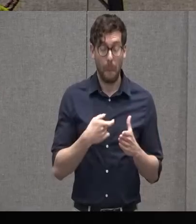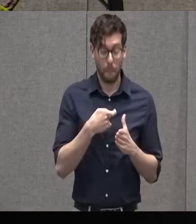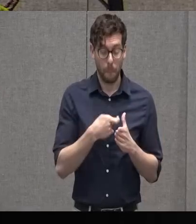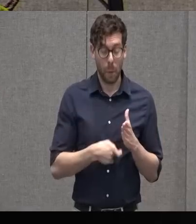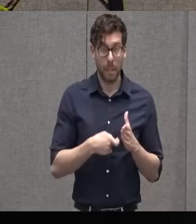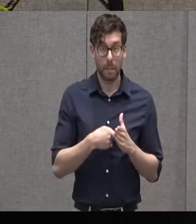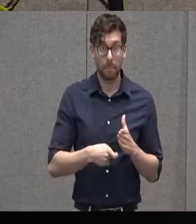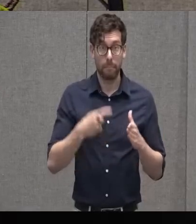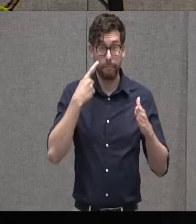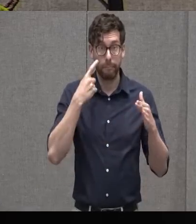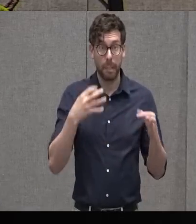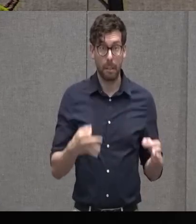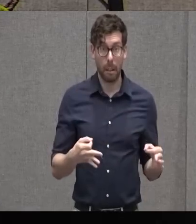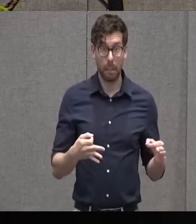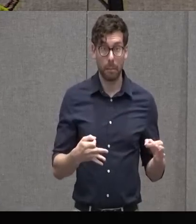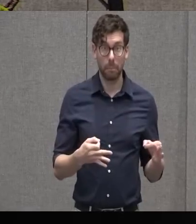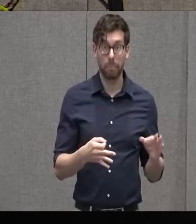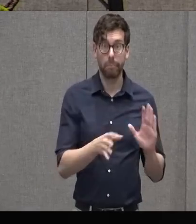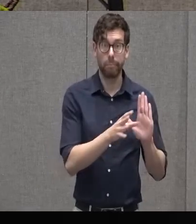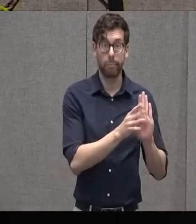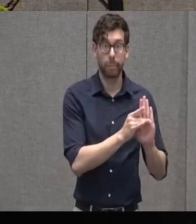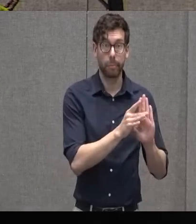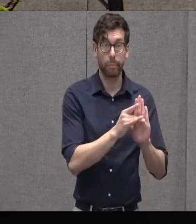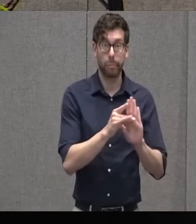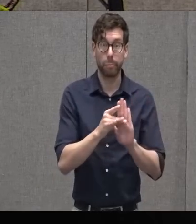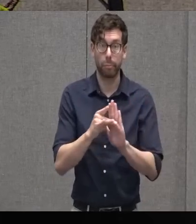Oh, I knew that one was going to fall off,